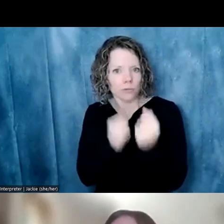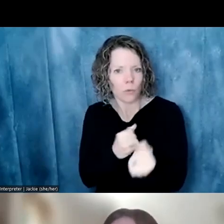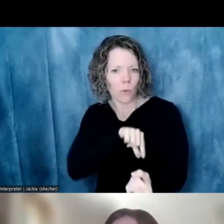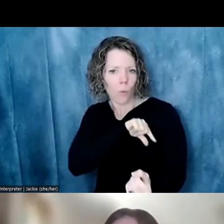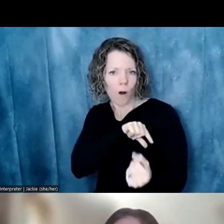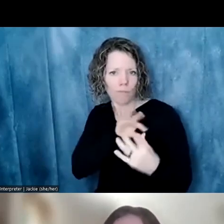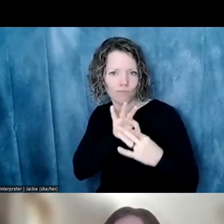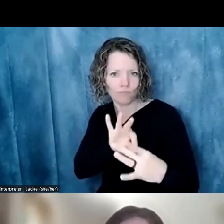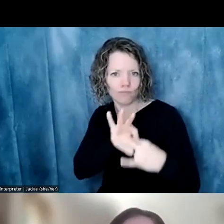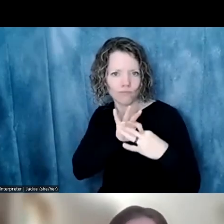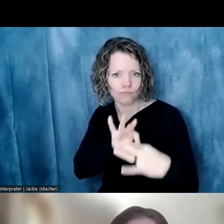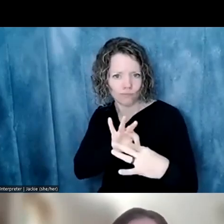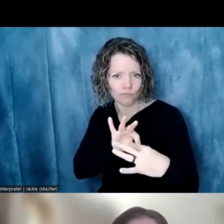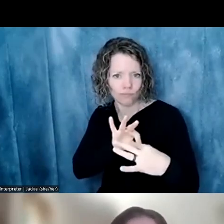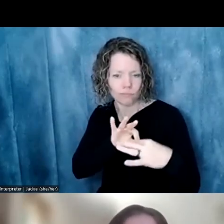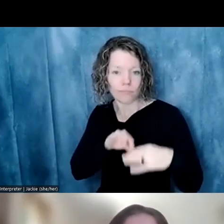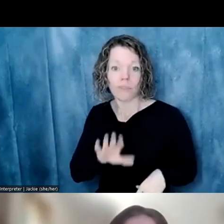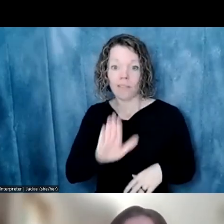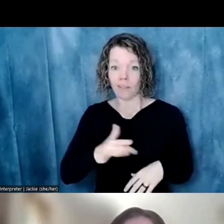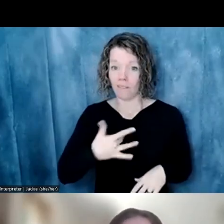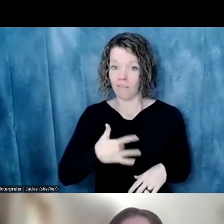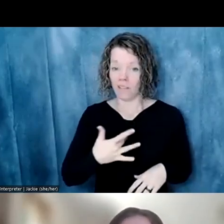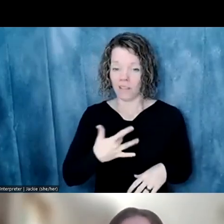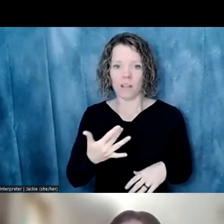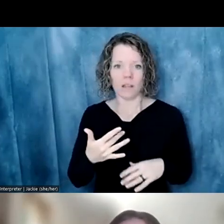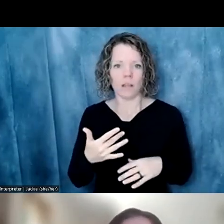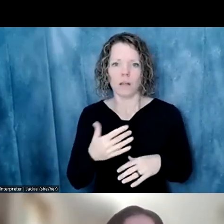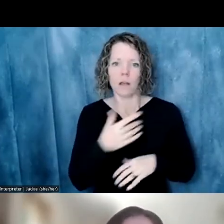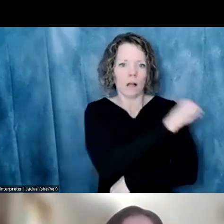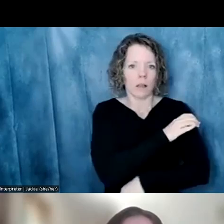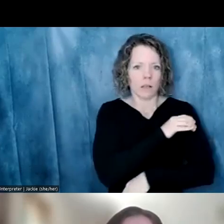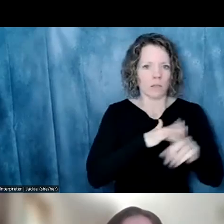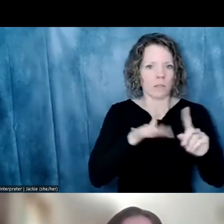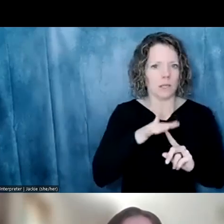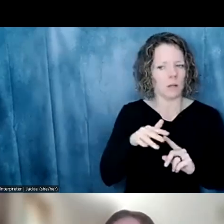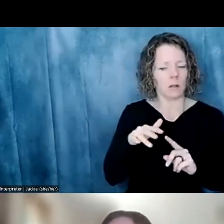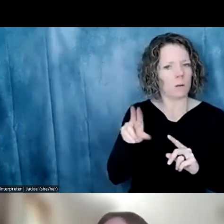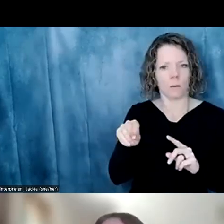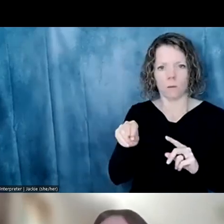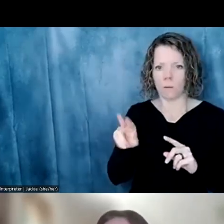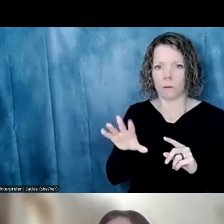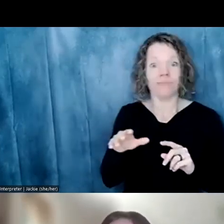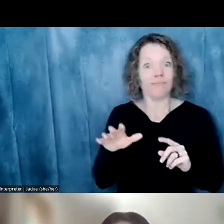feelings” that are shared within that relationship is totally different. And knowledge and access,